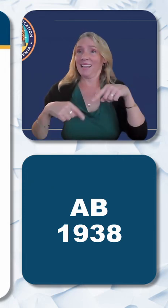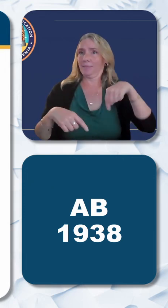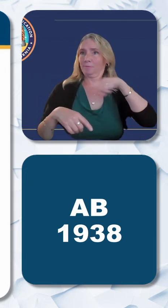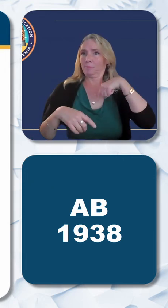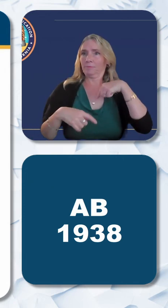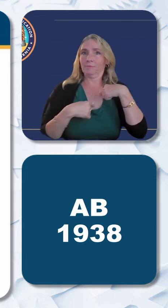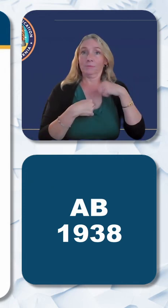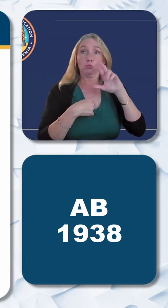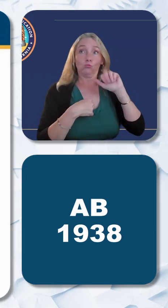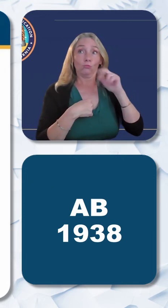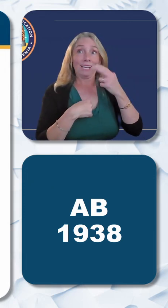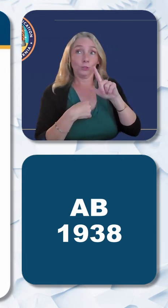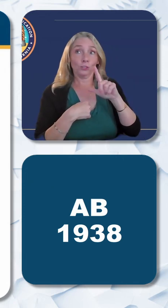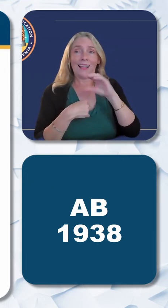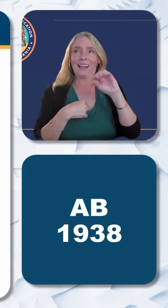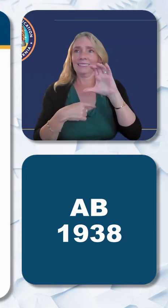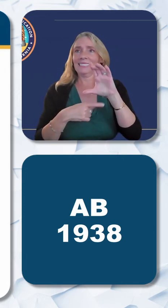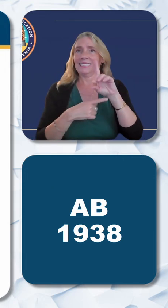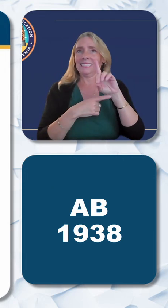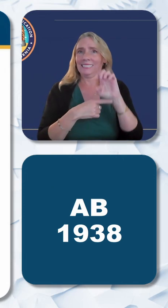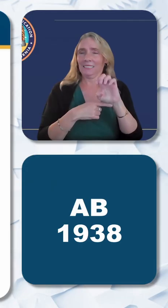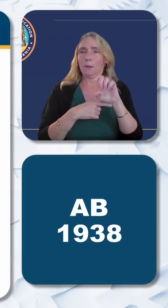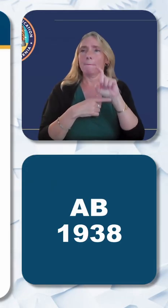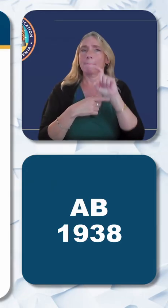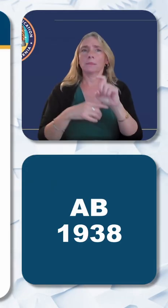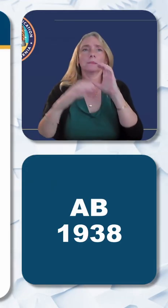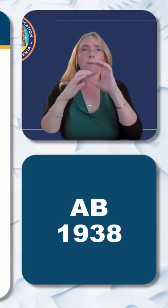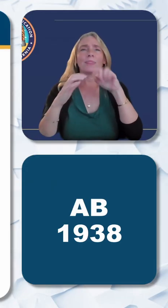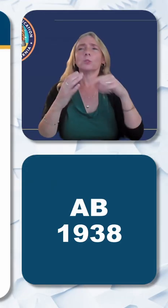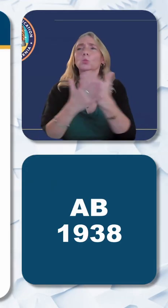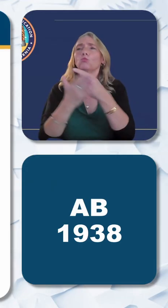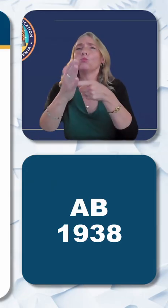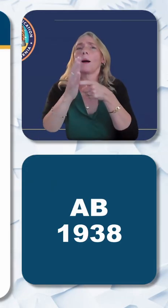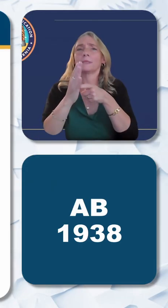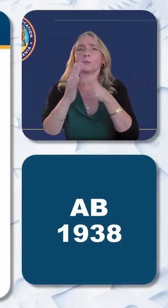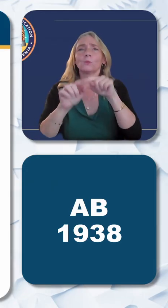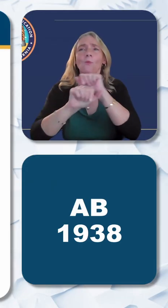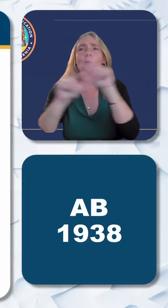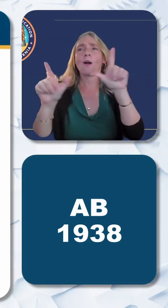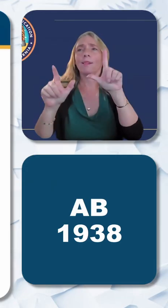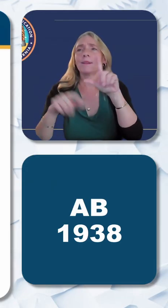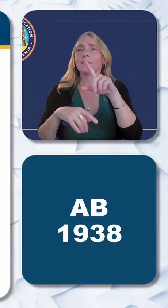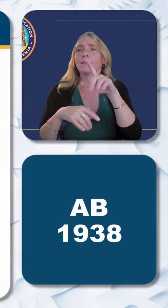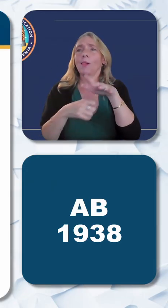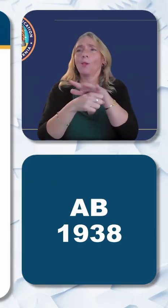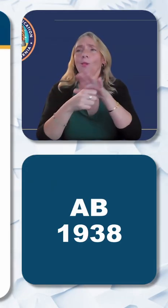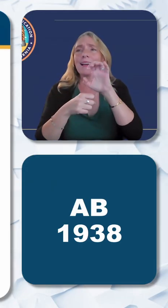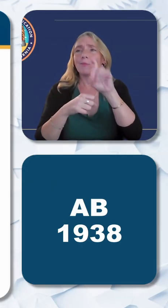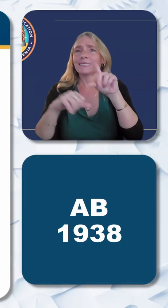So, implementation and key takeaways. So, myself, Rachel, and CDE, we are communicating these new